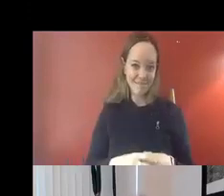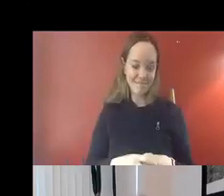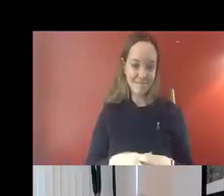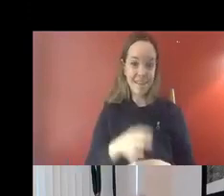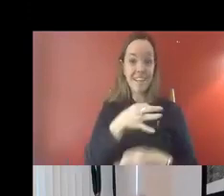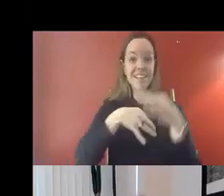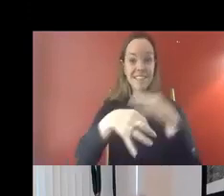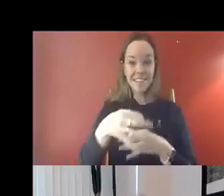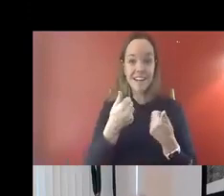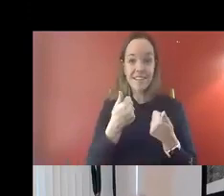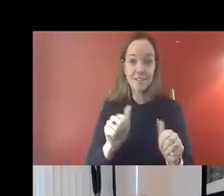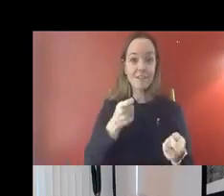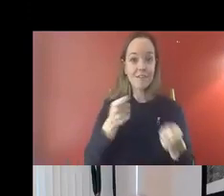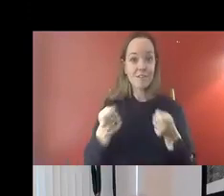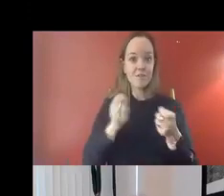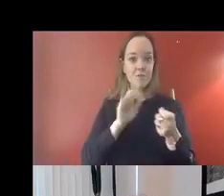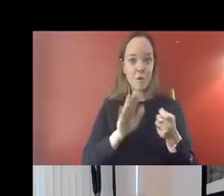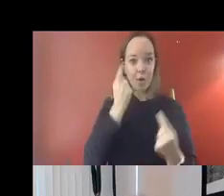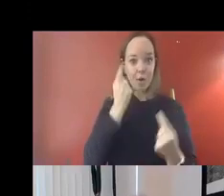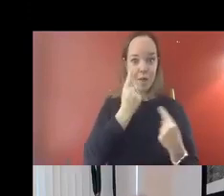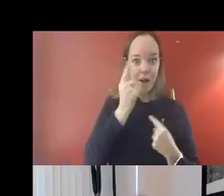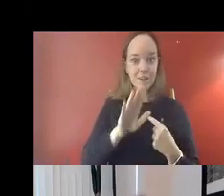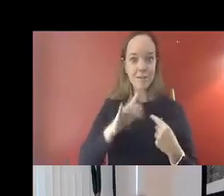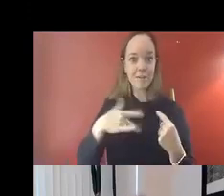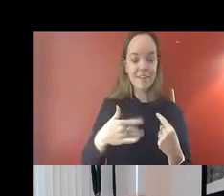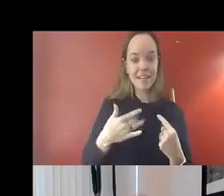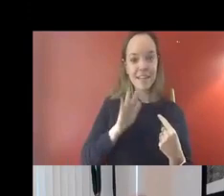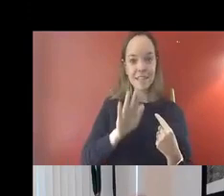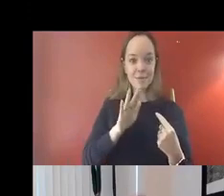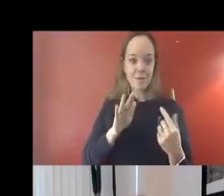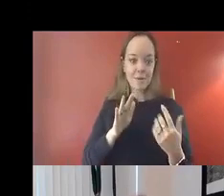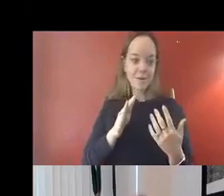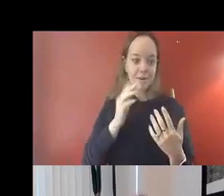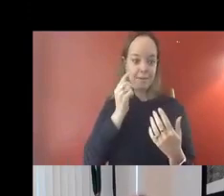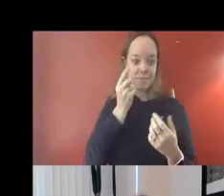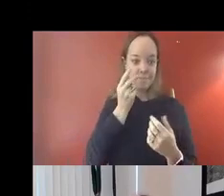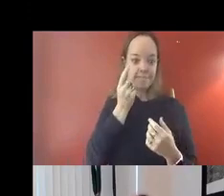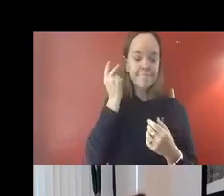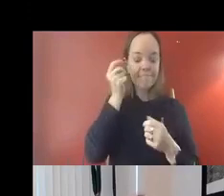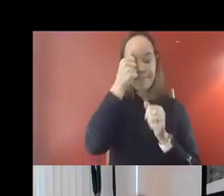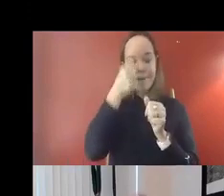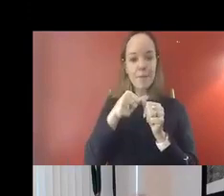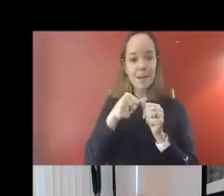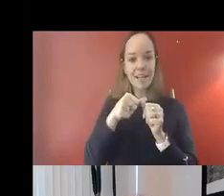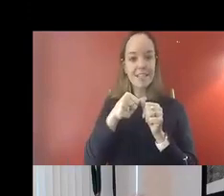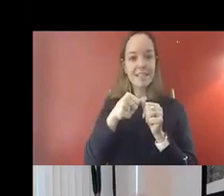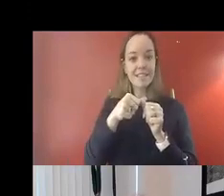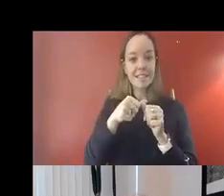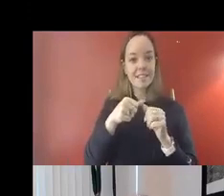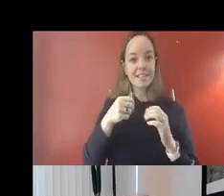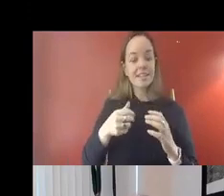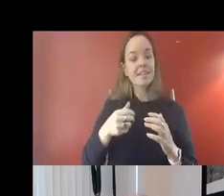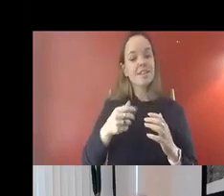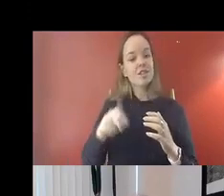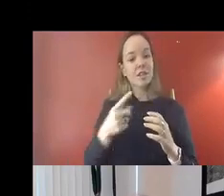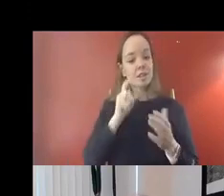feelings, sensations and memories it trying to control your thoughts and teaches you to just notice them and feelings, sensations and memories it accept them even if it's unwanted or teaches you to just notice them and